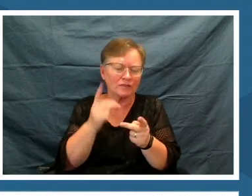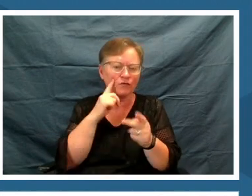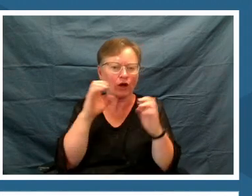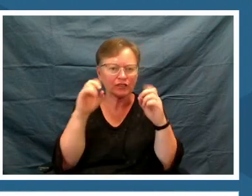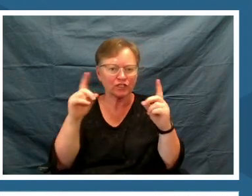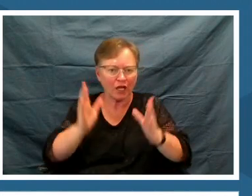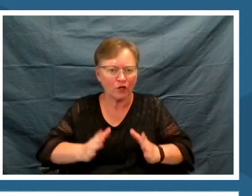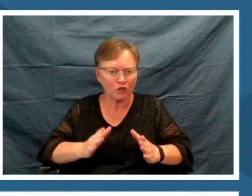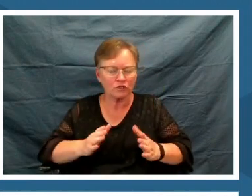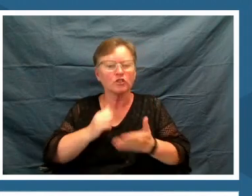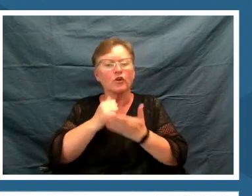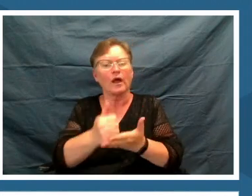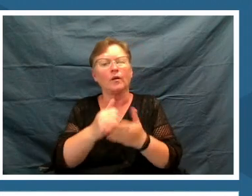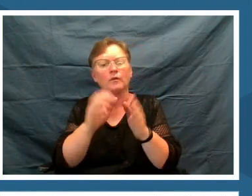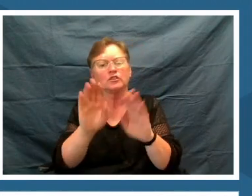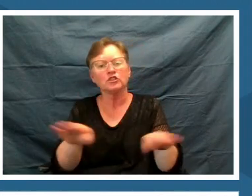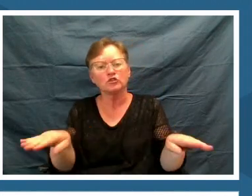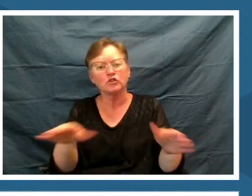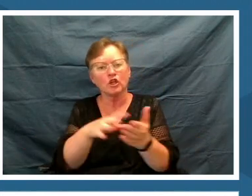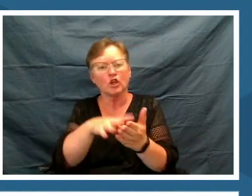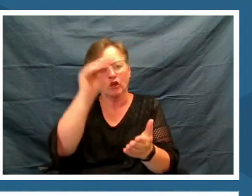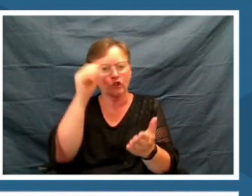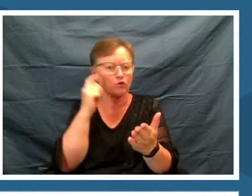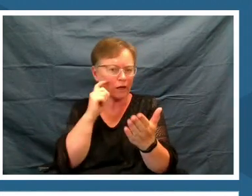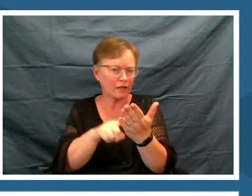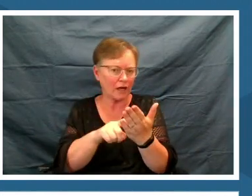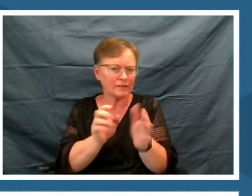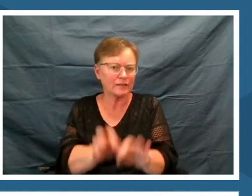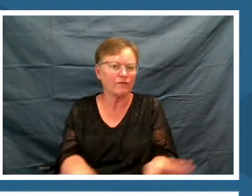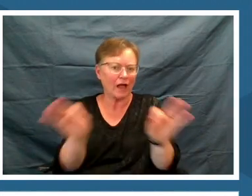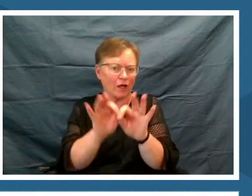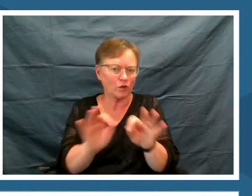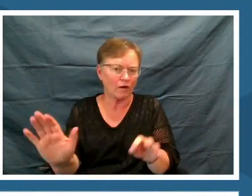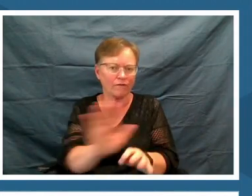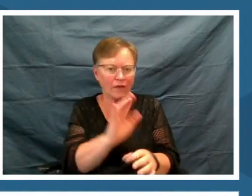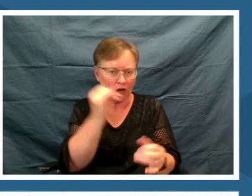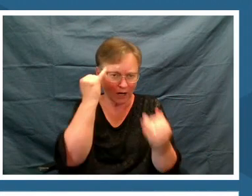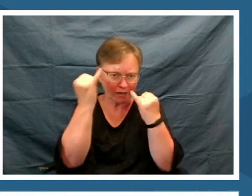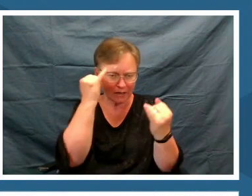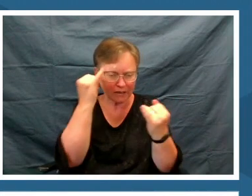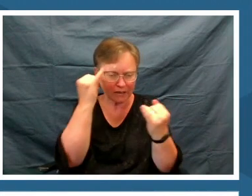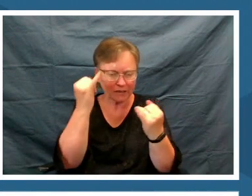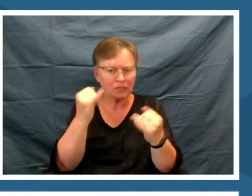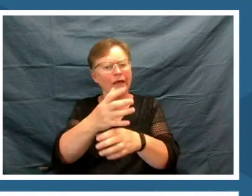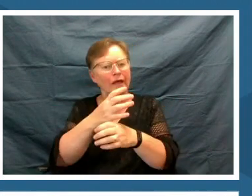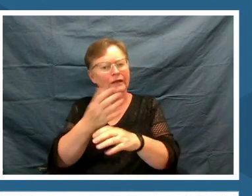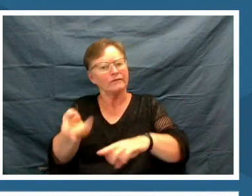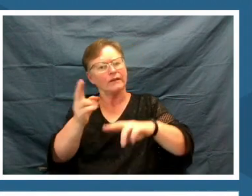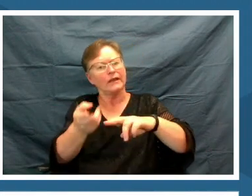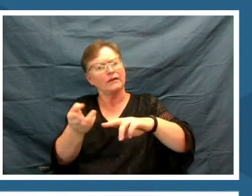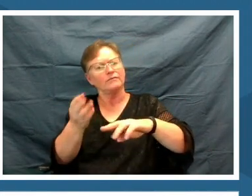um to recognize the value of their ideas and gain confidence in solving real